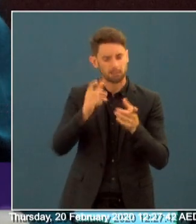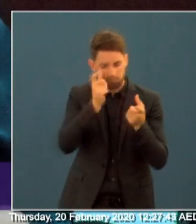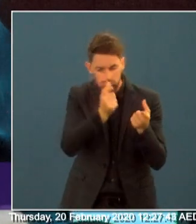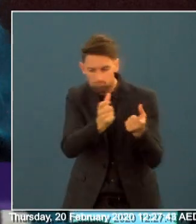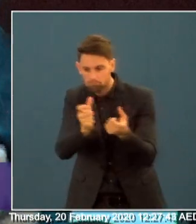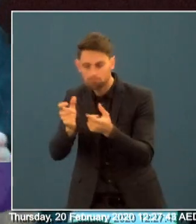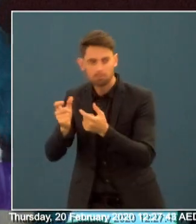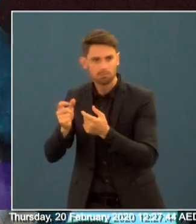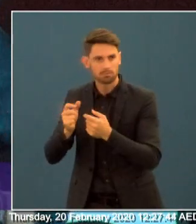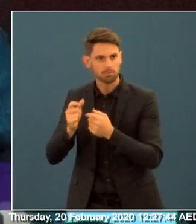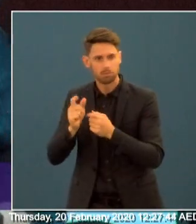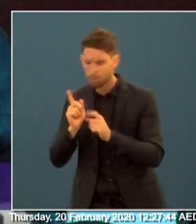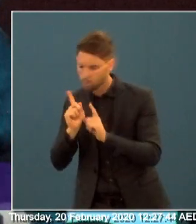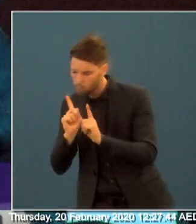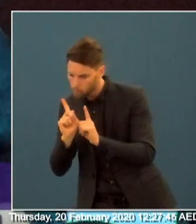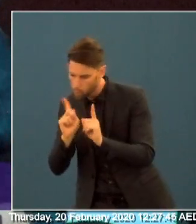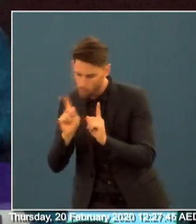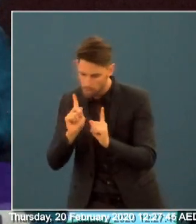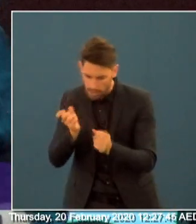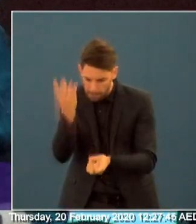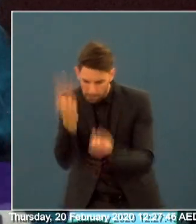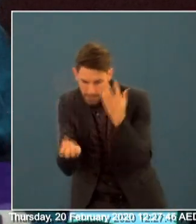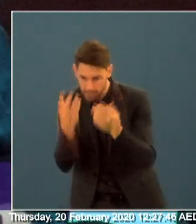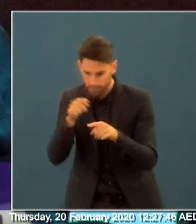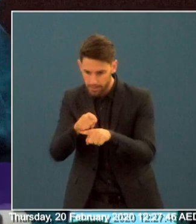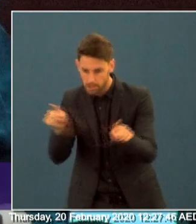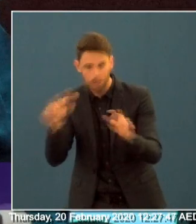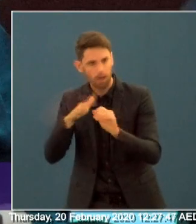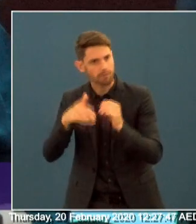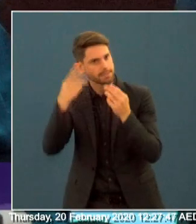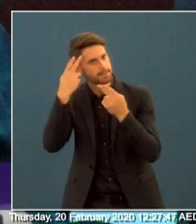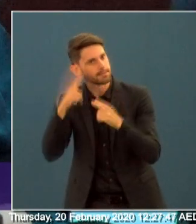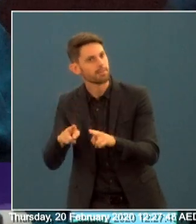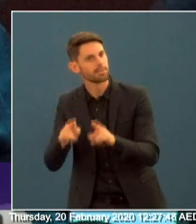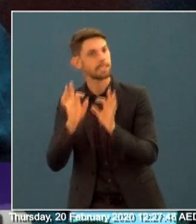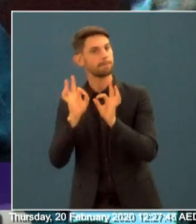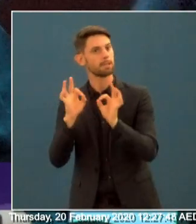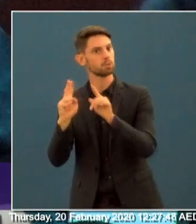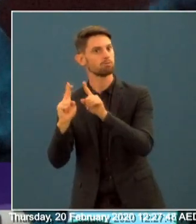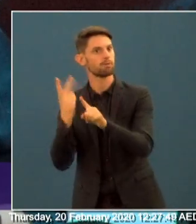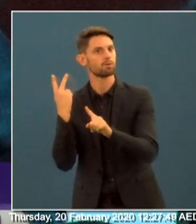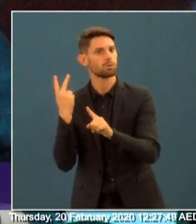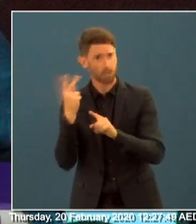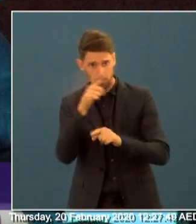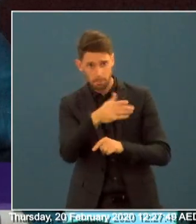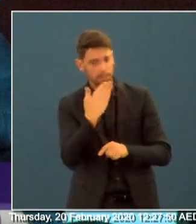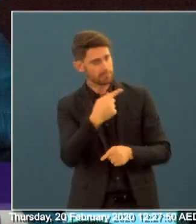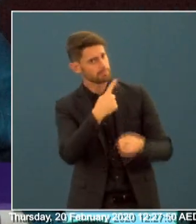Is there anything you want to tell the Royal Commission about the nature of the Scoping Review and your involvement in that?